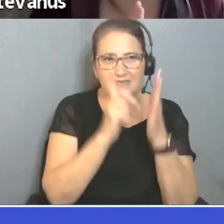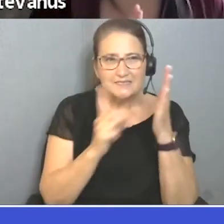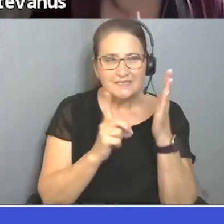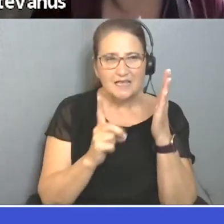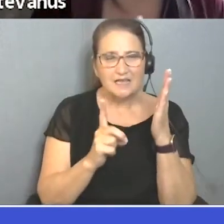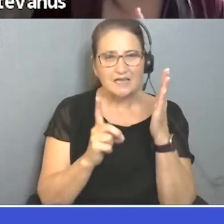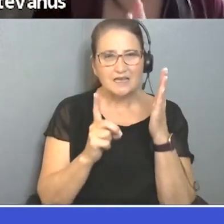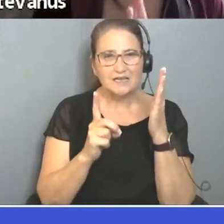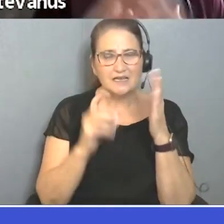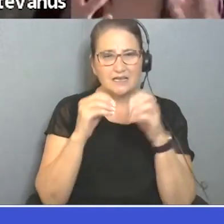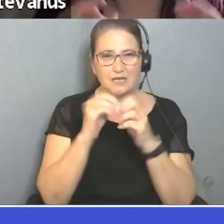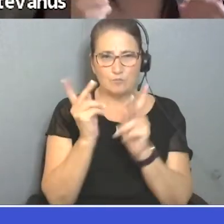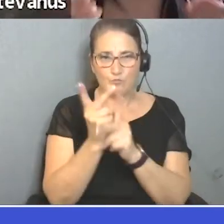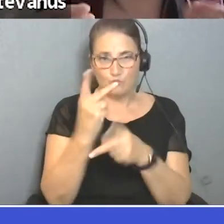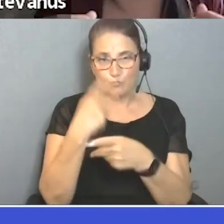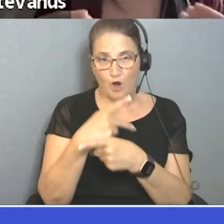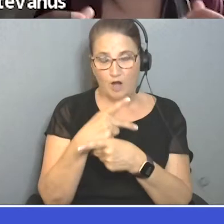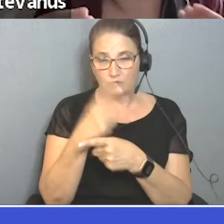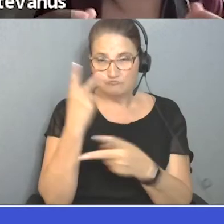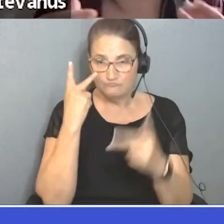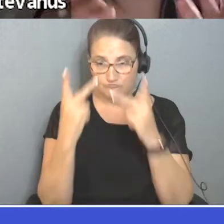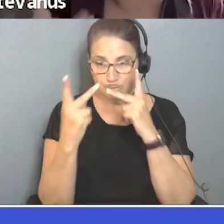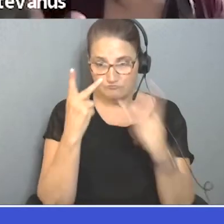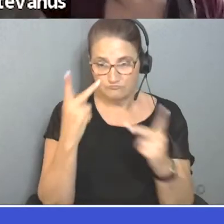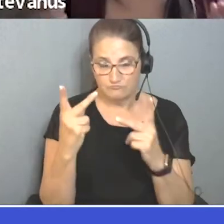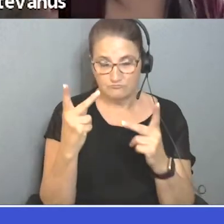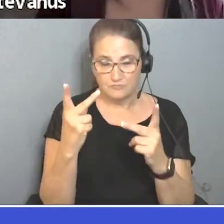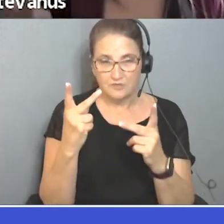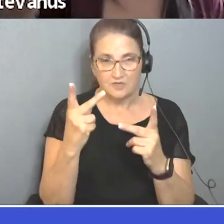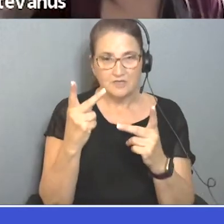with design in products that we see, things